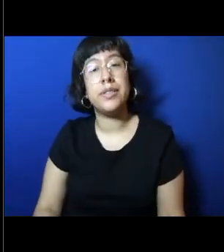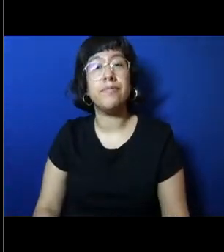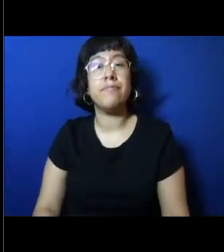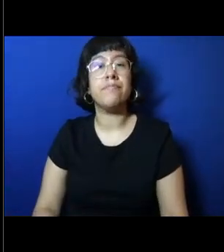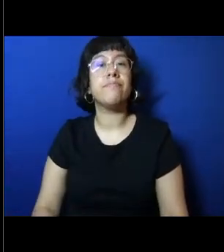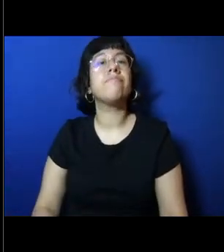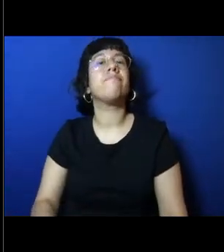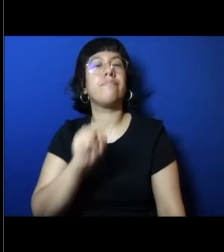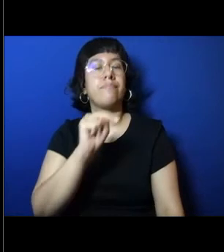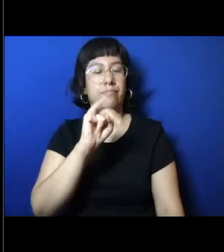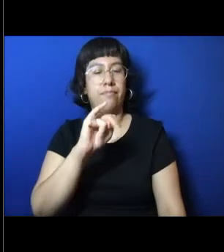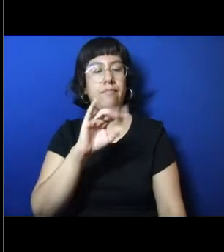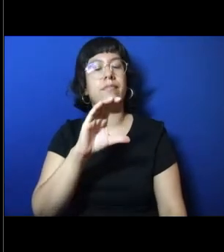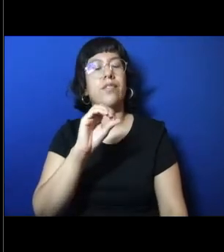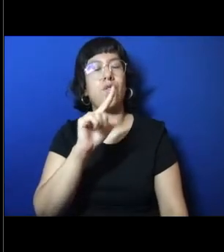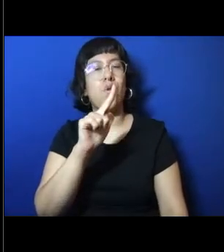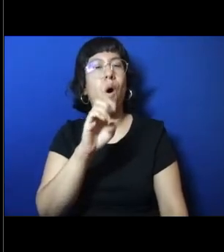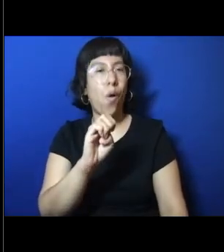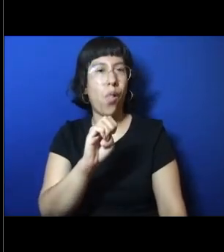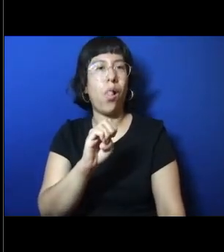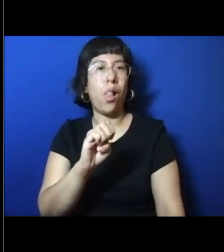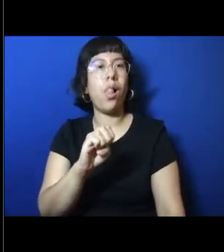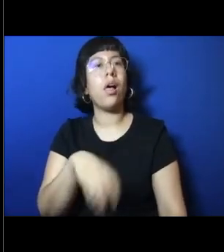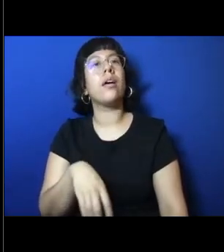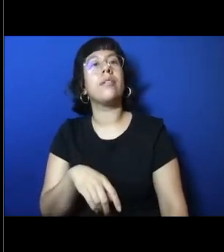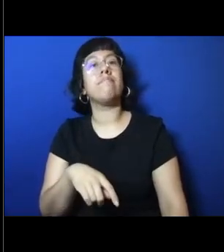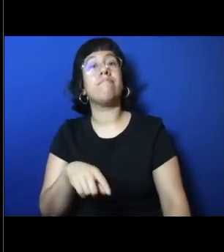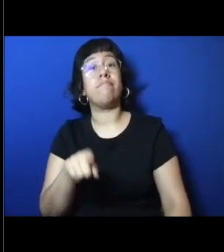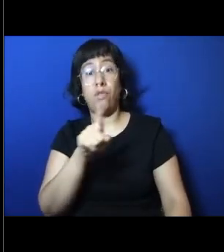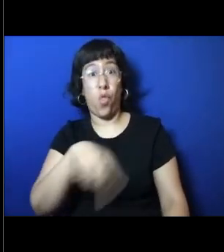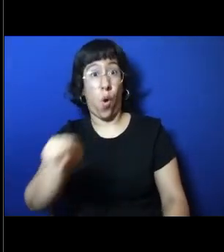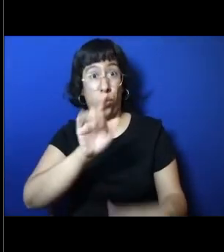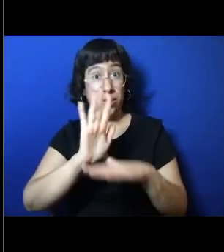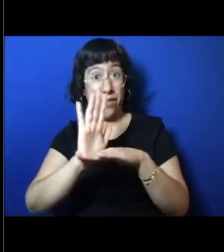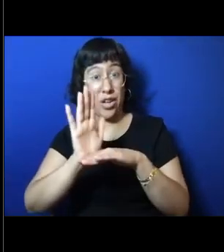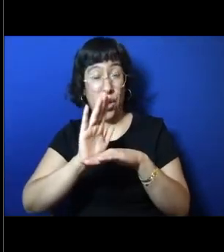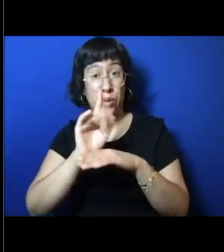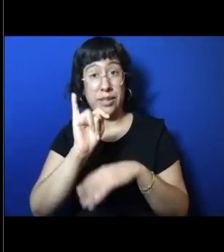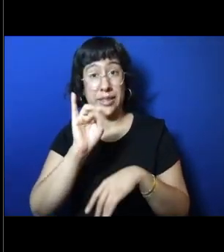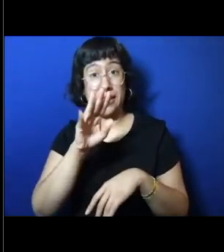There are a couple, and I just want to point out that those videos that Tim showed today.